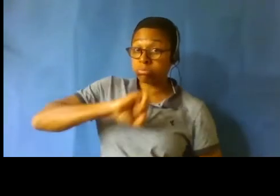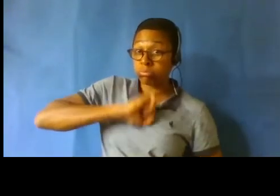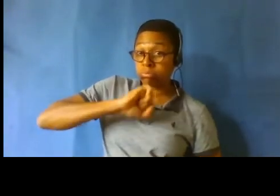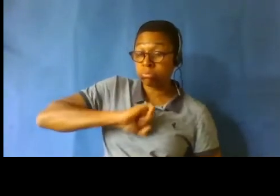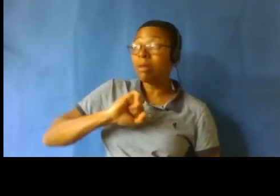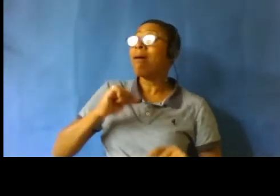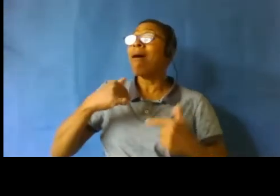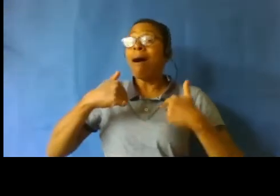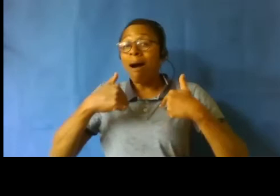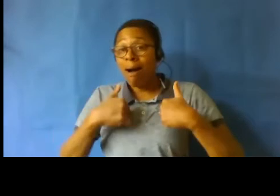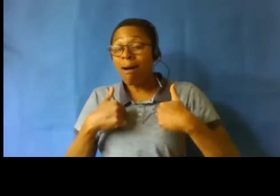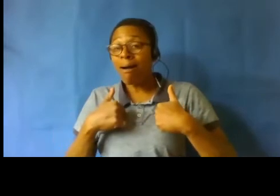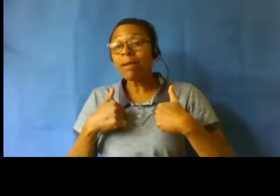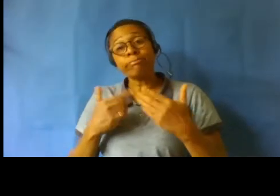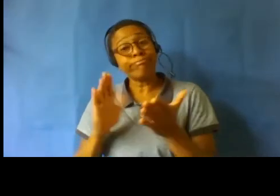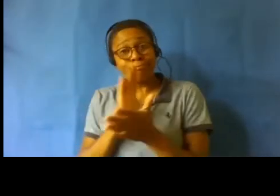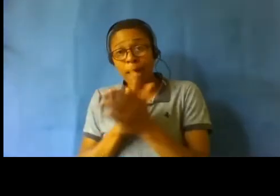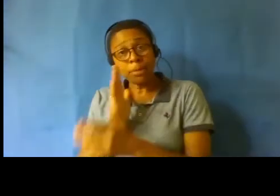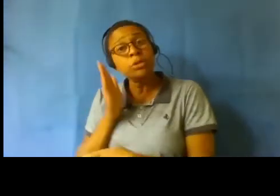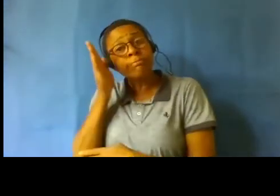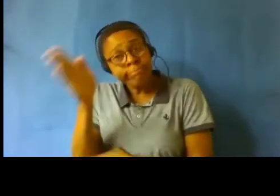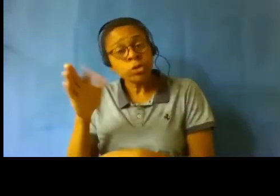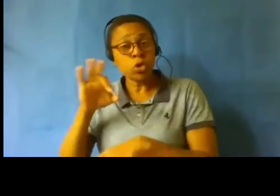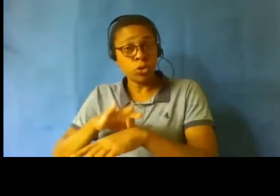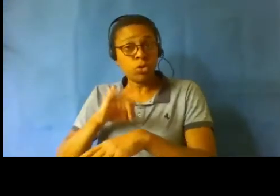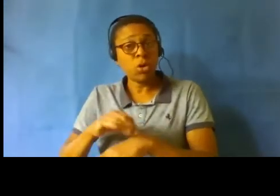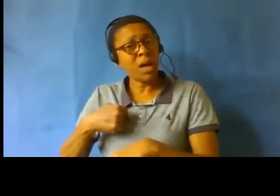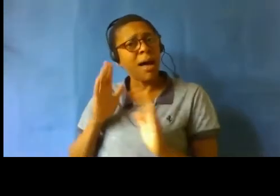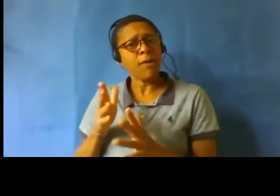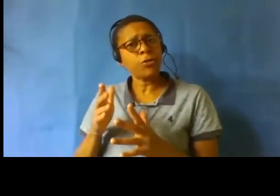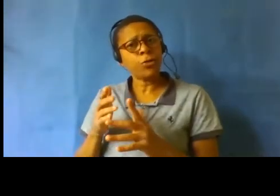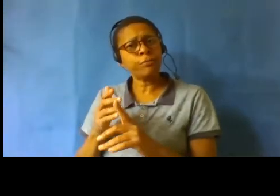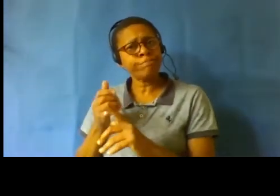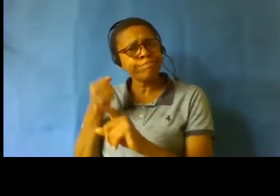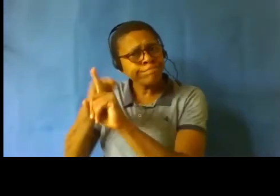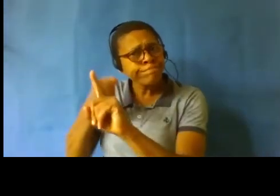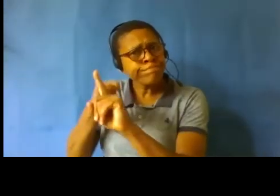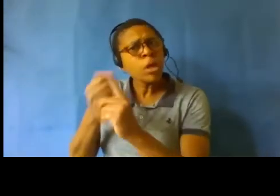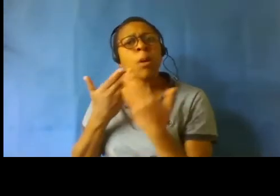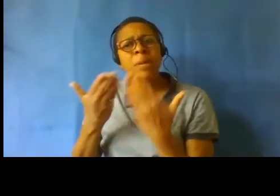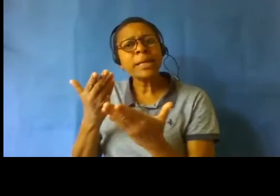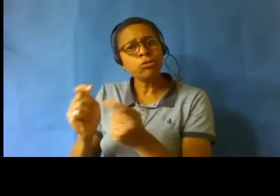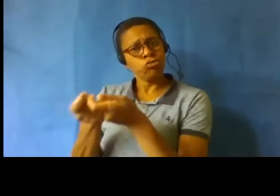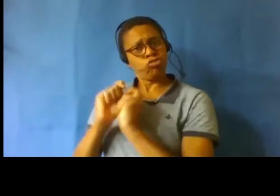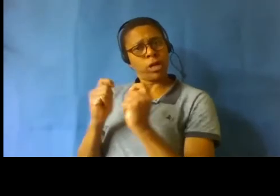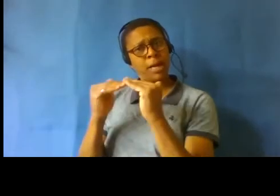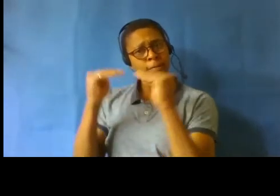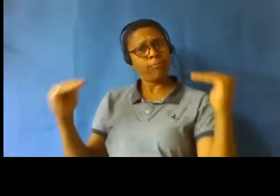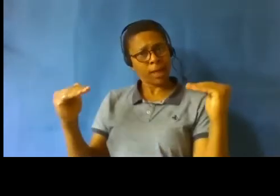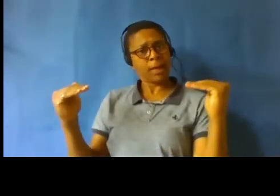treated fairly my mum has fallen somewhere rather different on this spectrum she's less likely to go to a physician than my grandma or myself